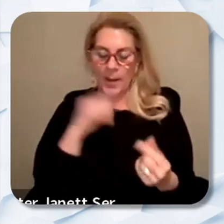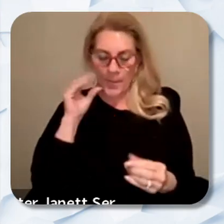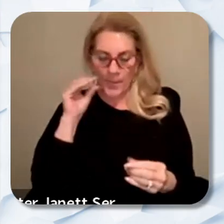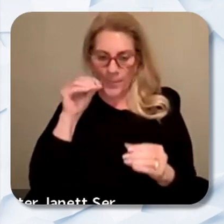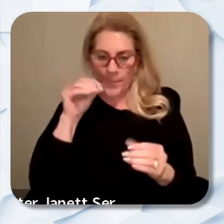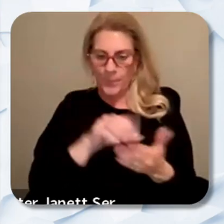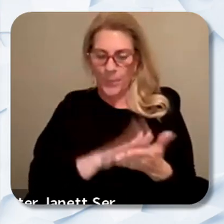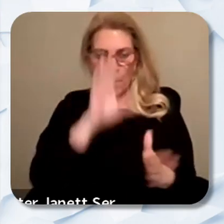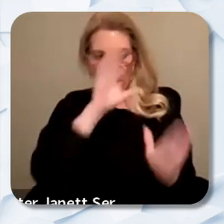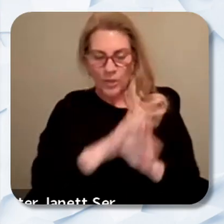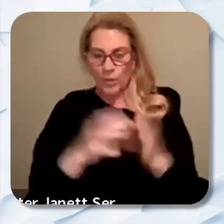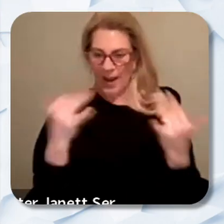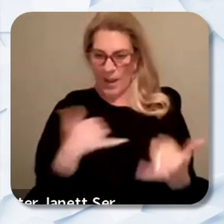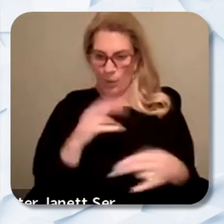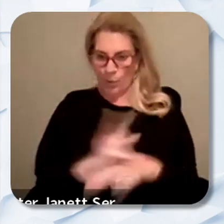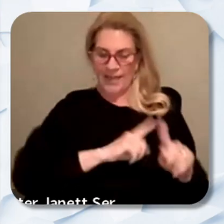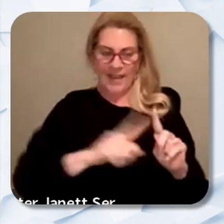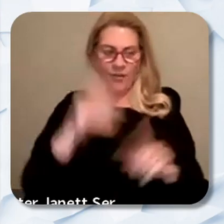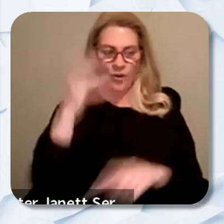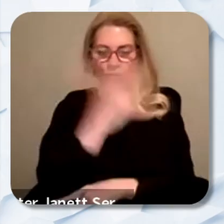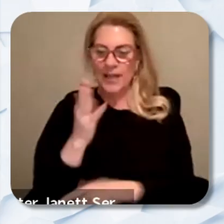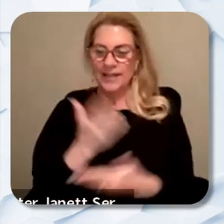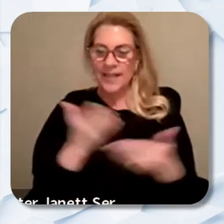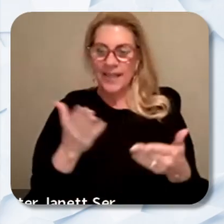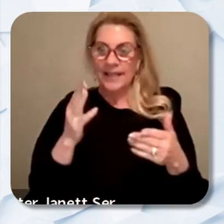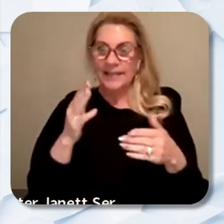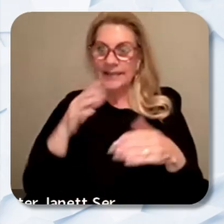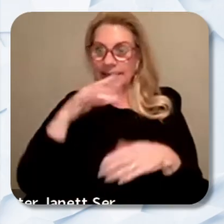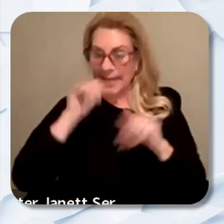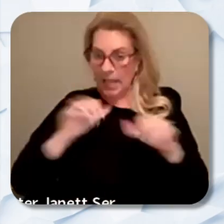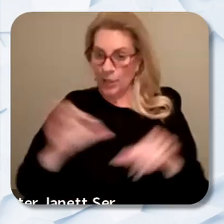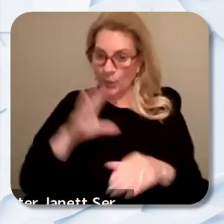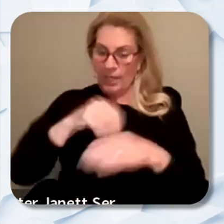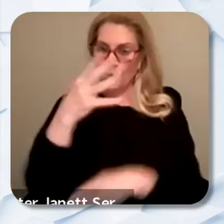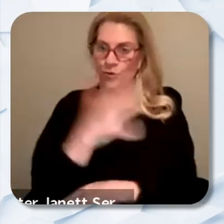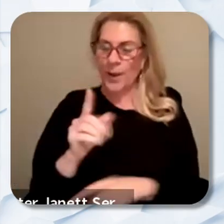have different trees or different things kids can do in trees and it's such a great talking